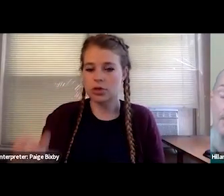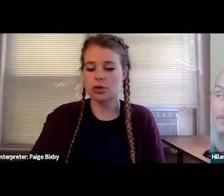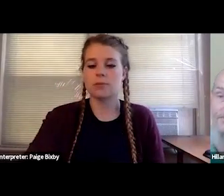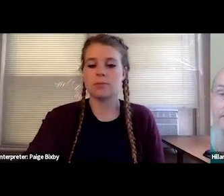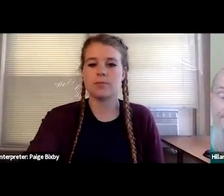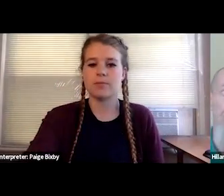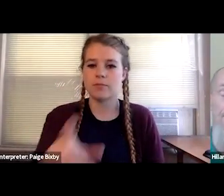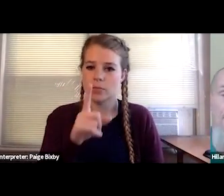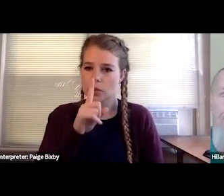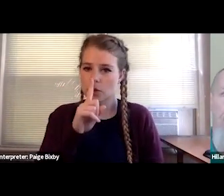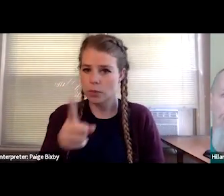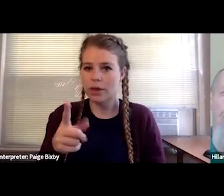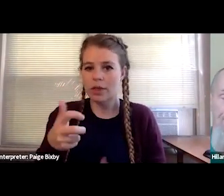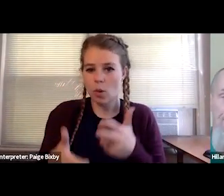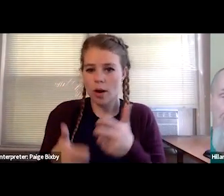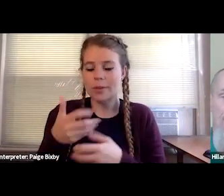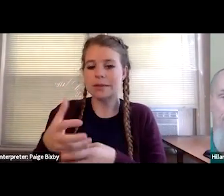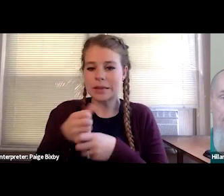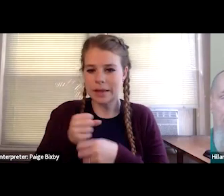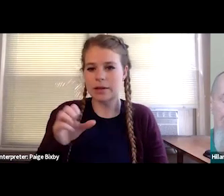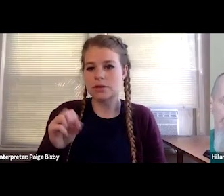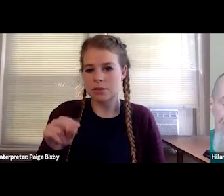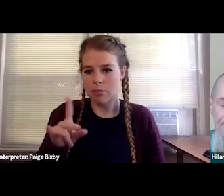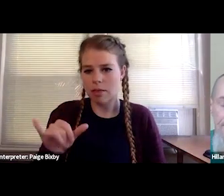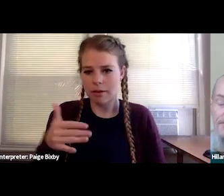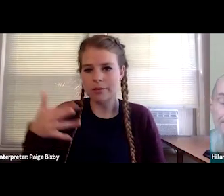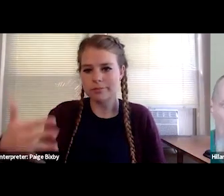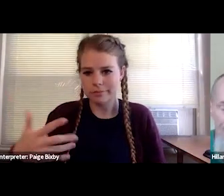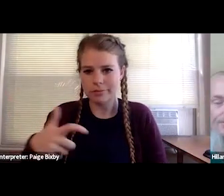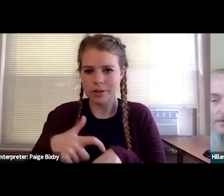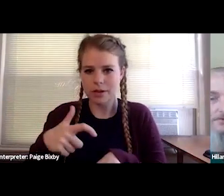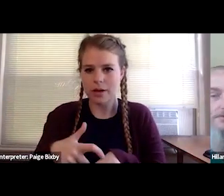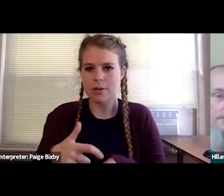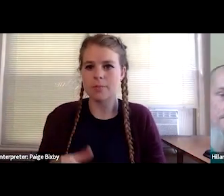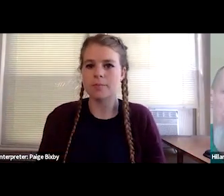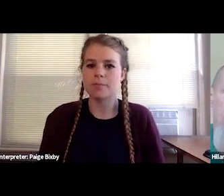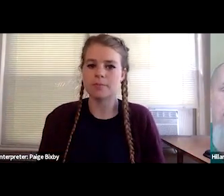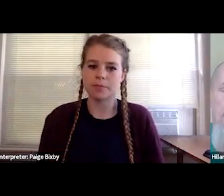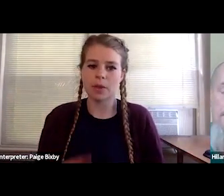the problem is getting the supplies after a certain point, being able to change it as much as I could.